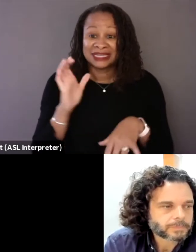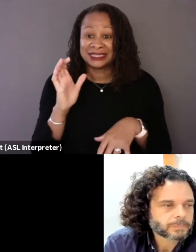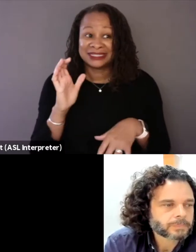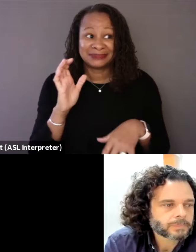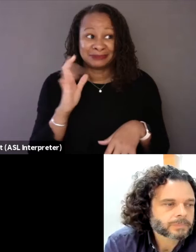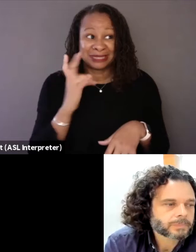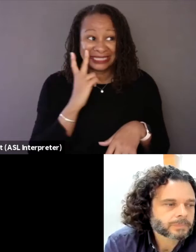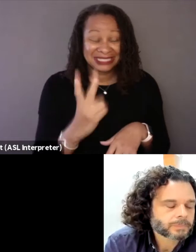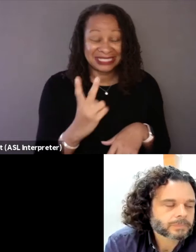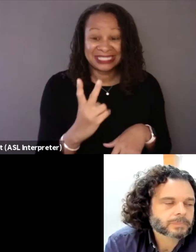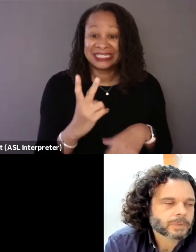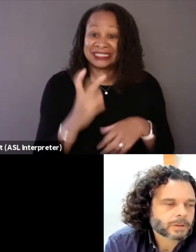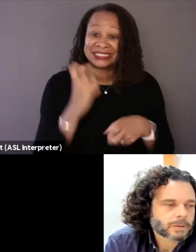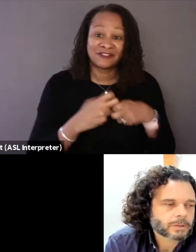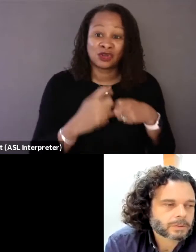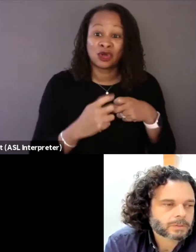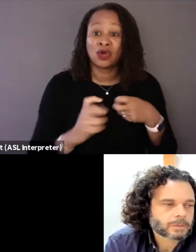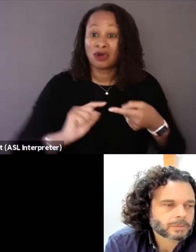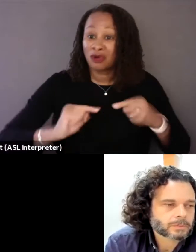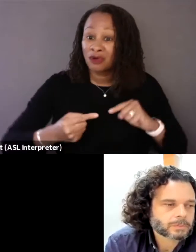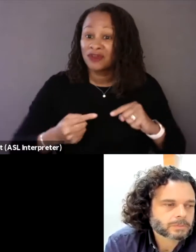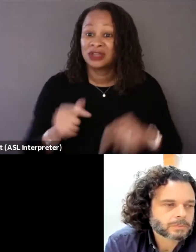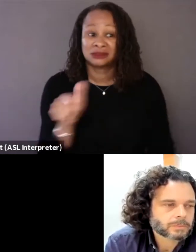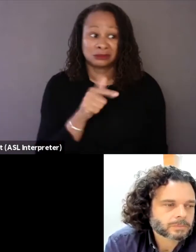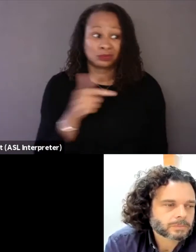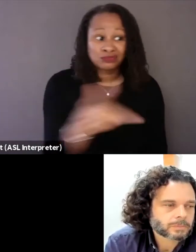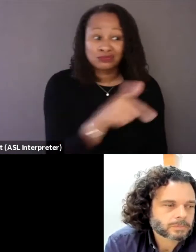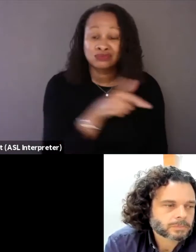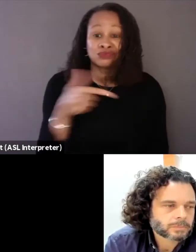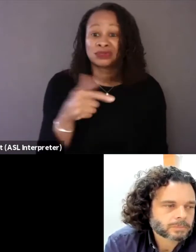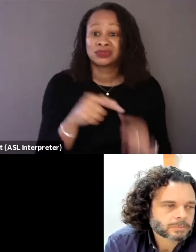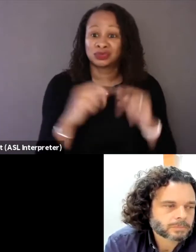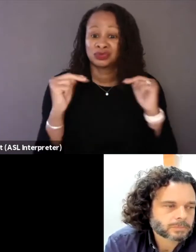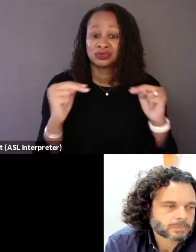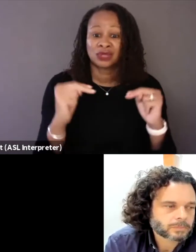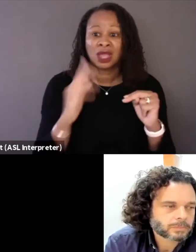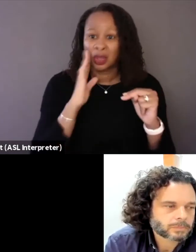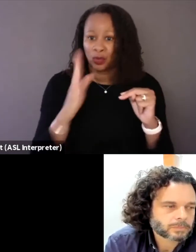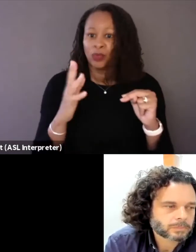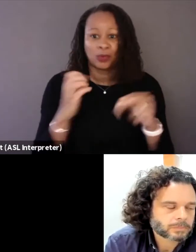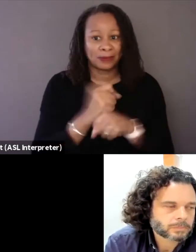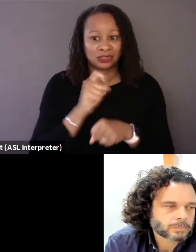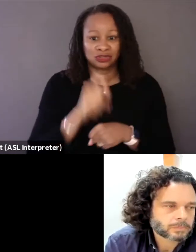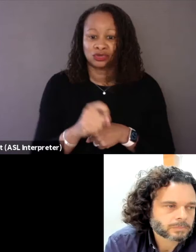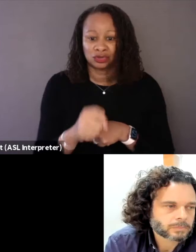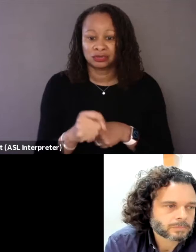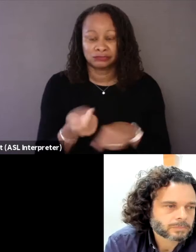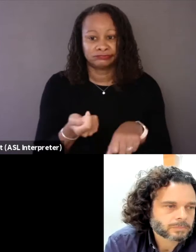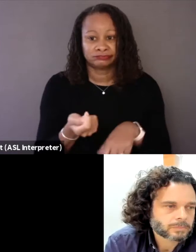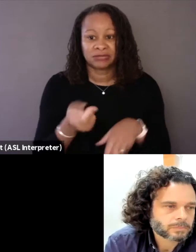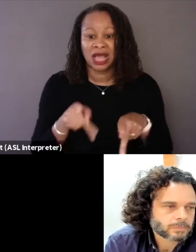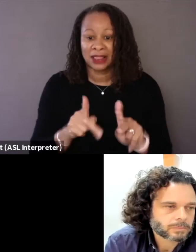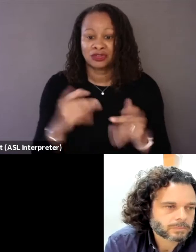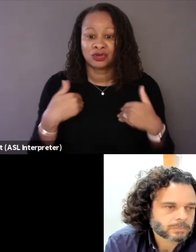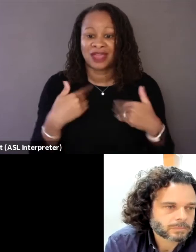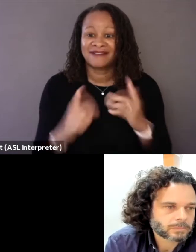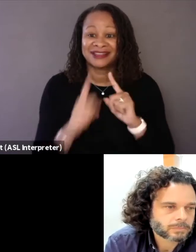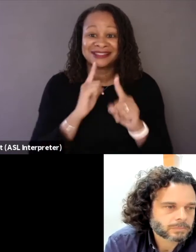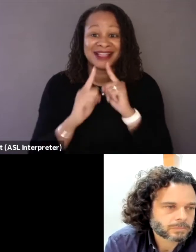to the ongoing back and forth of negotiation, we will make sure to, like, allow you to have a dialogue with us and what, and like,